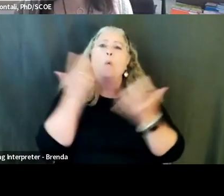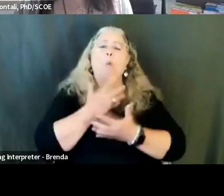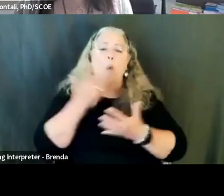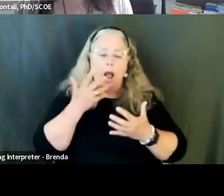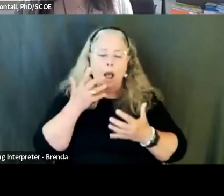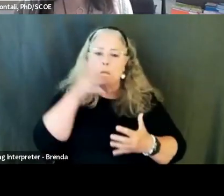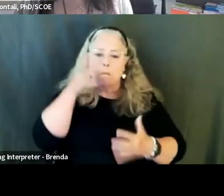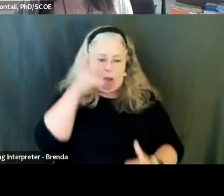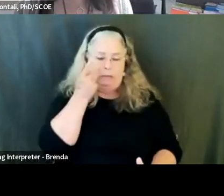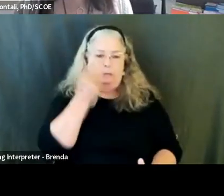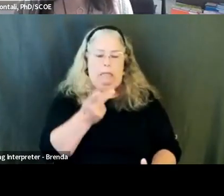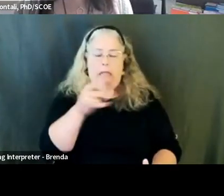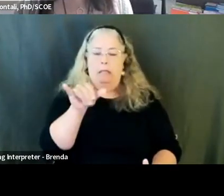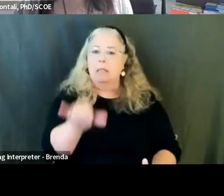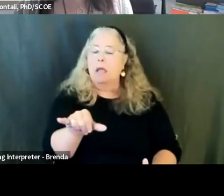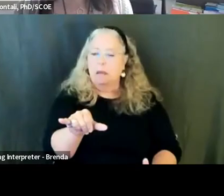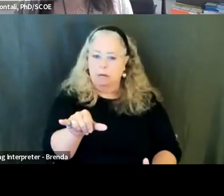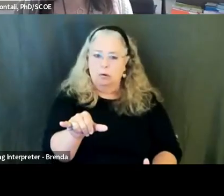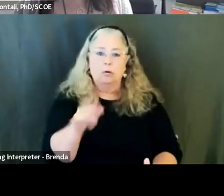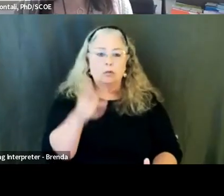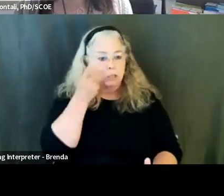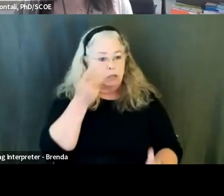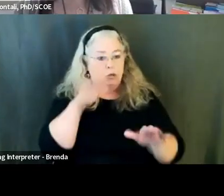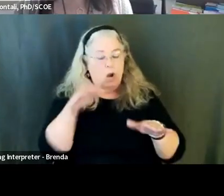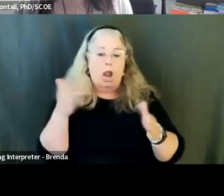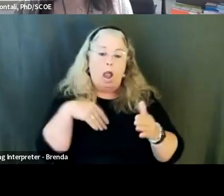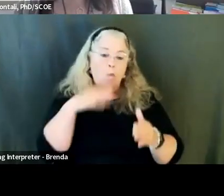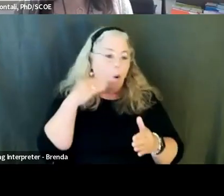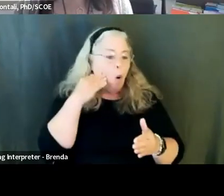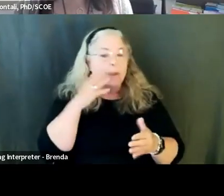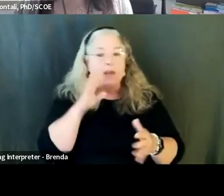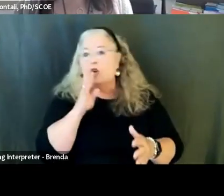think that they see that the you know when their children come home when they talk about their day